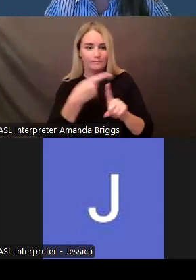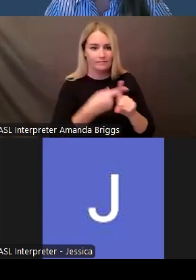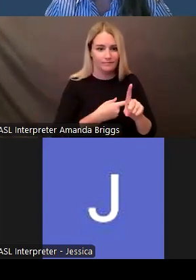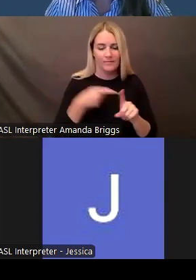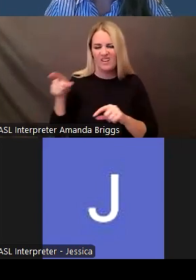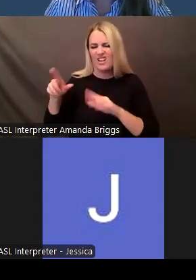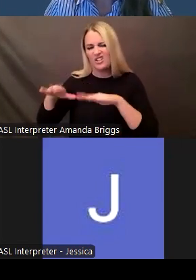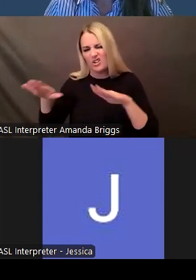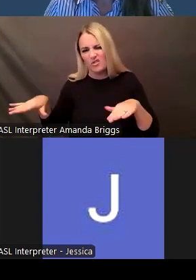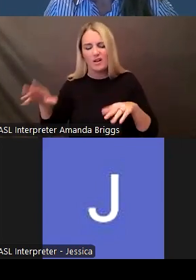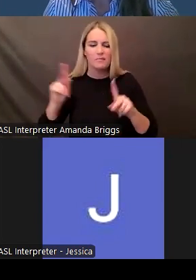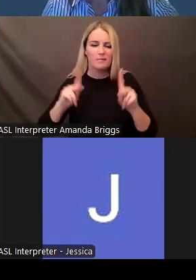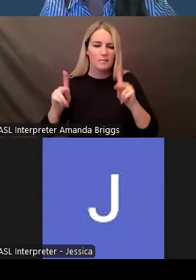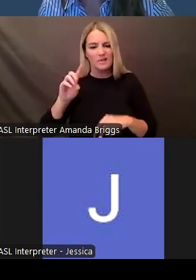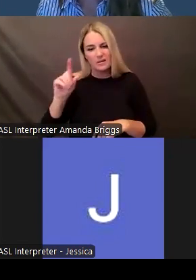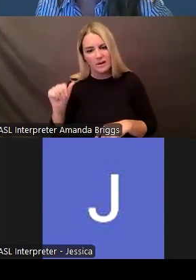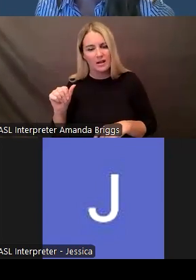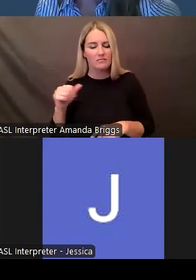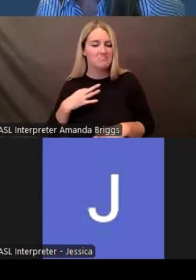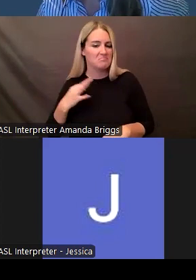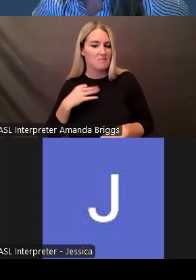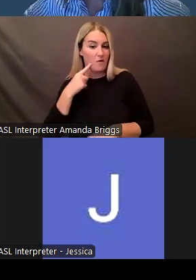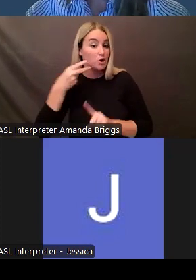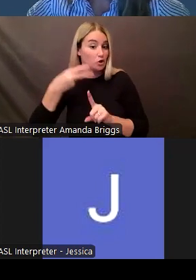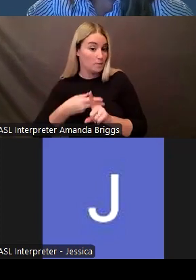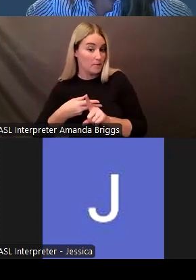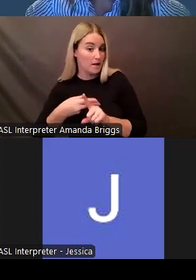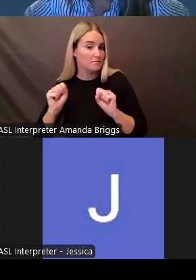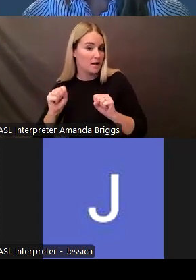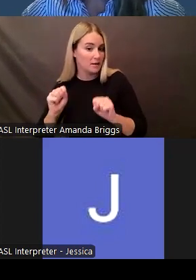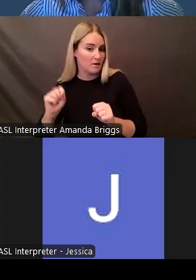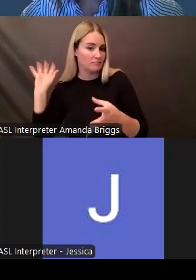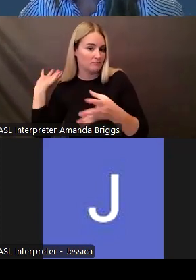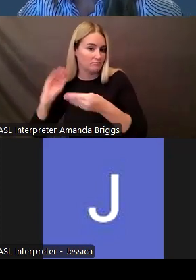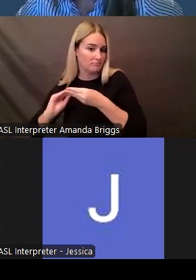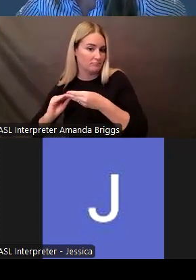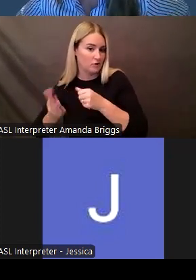based on disability who would be eligible for two months of retroactive coverage.